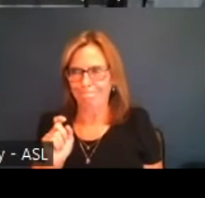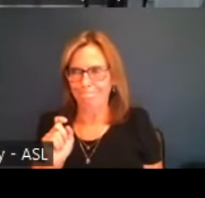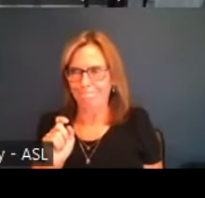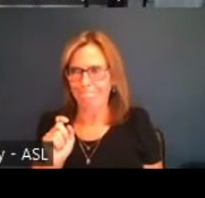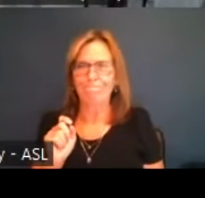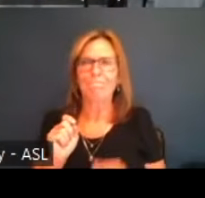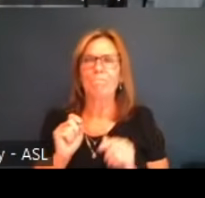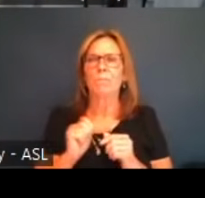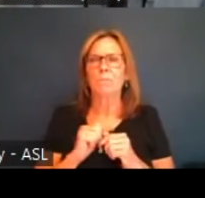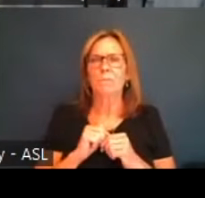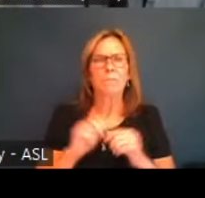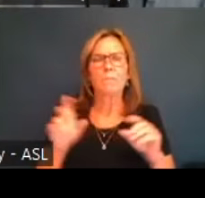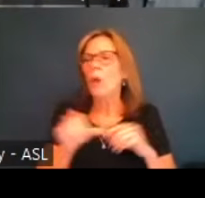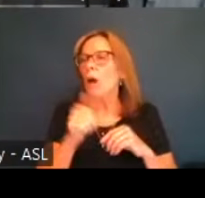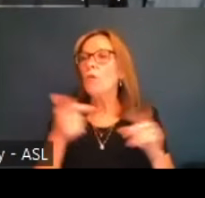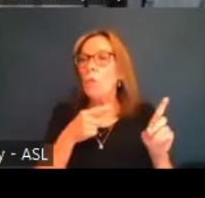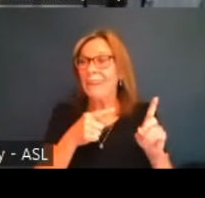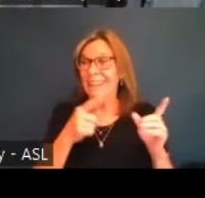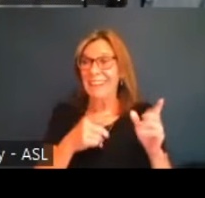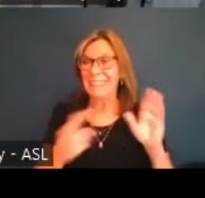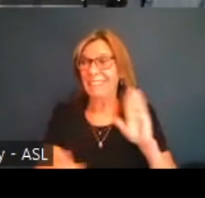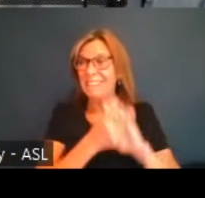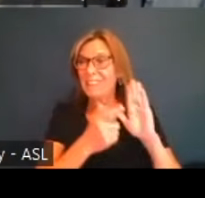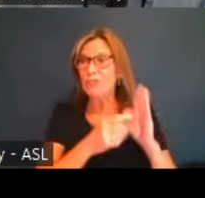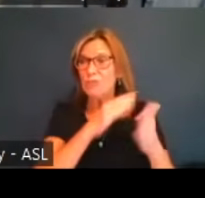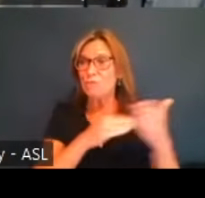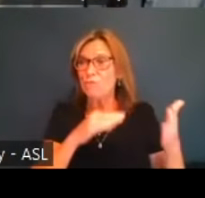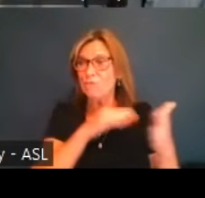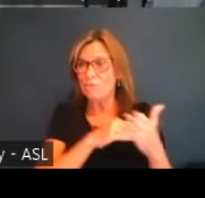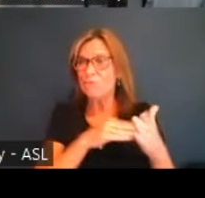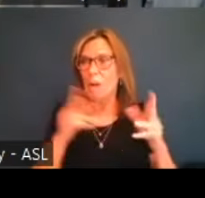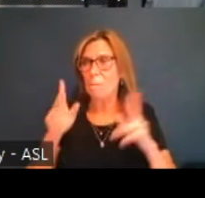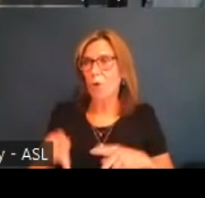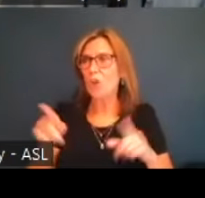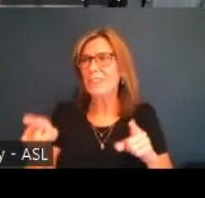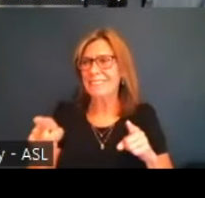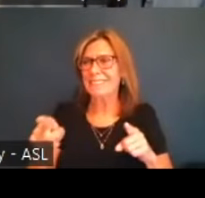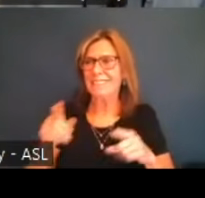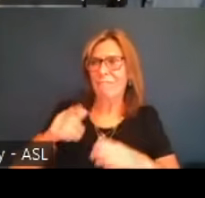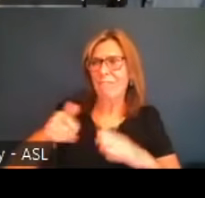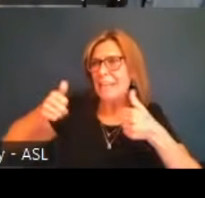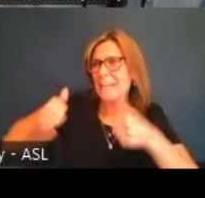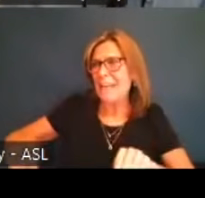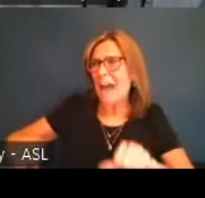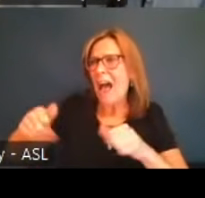discriminate against an individual who's blind or hearing impaired or somebody with another disability